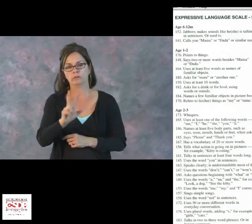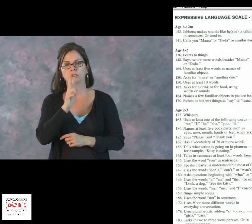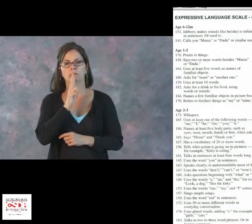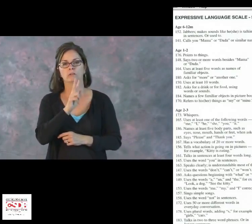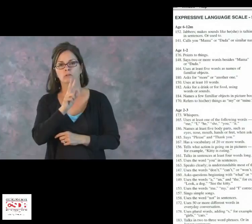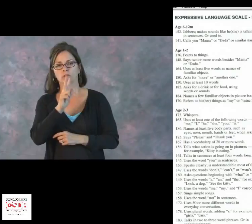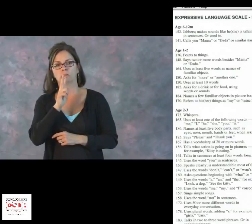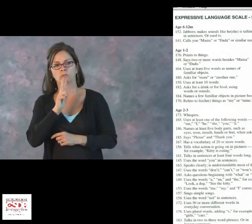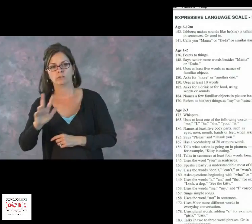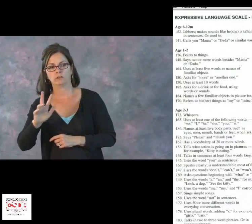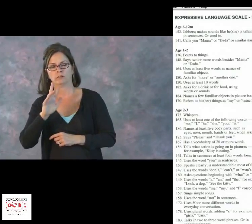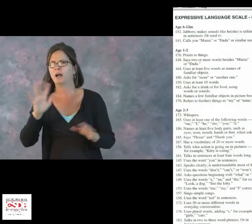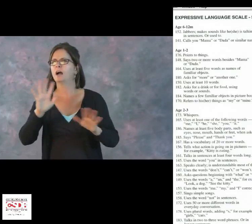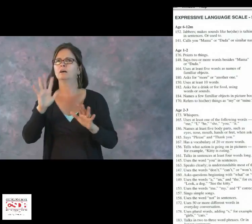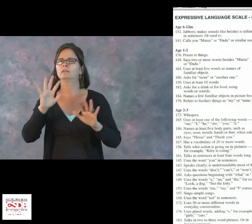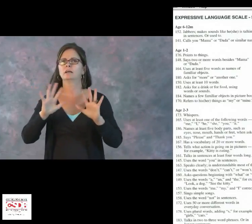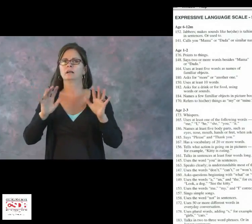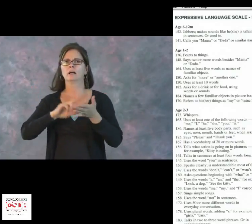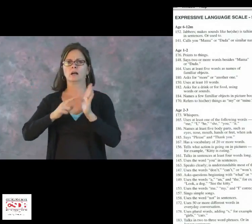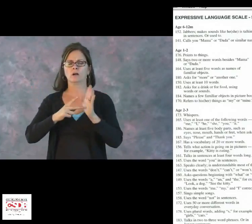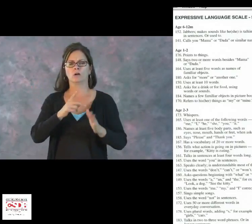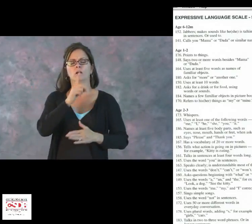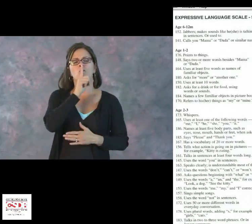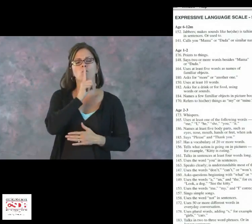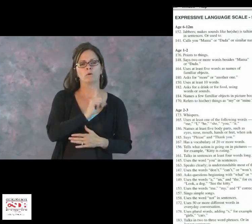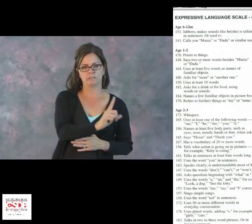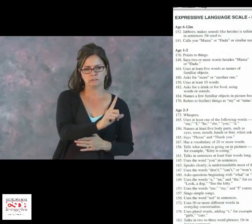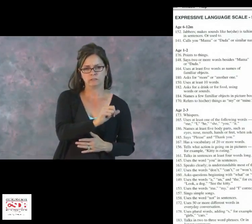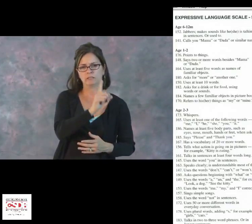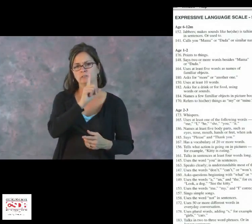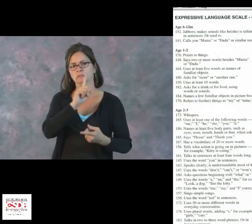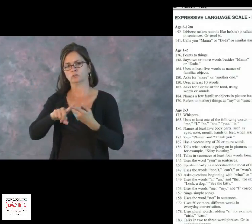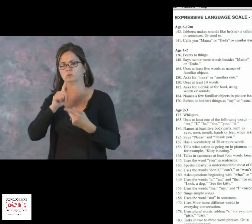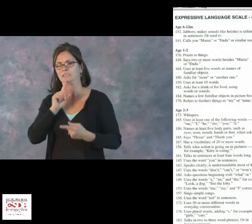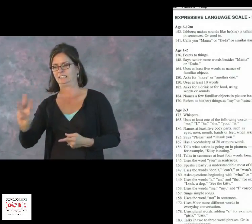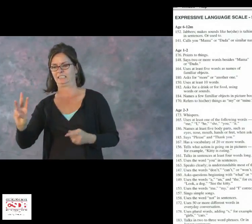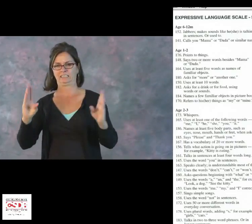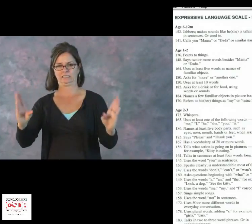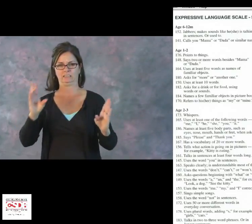I'm sorry this is for children from 1 year of age up to 6 years of age.